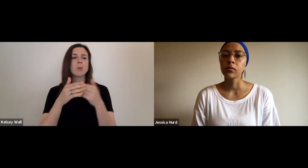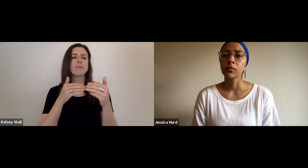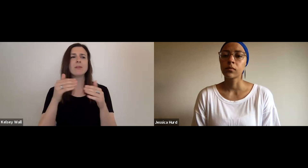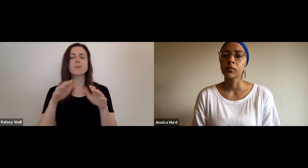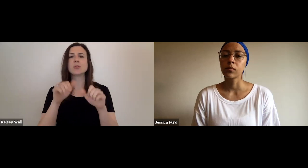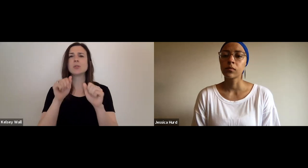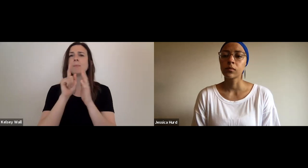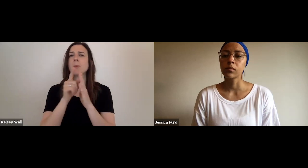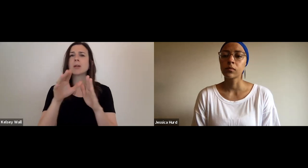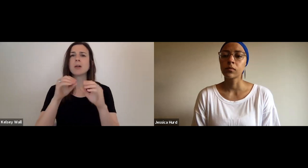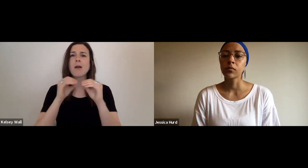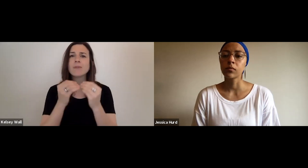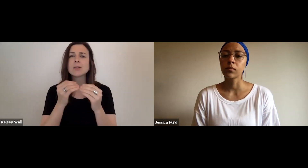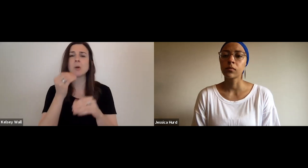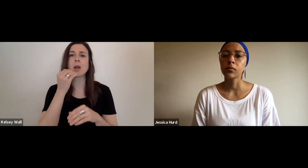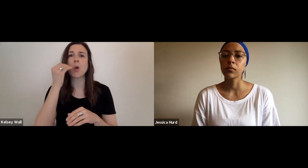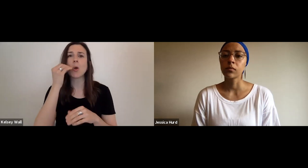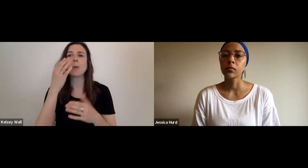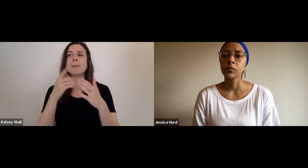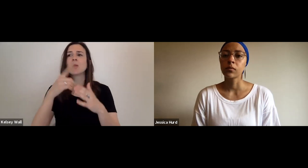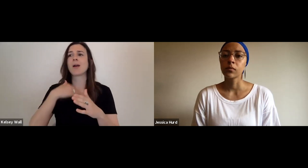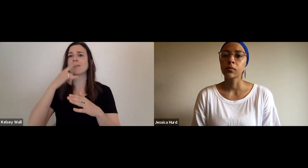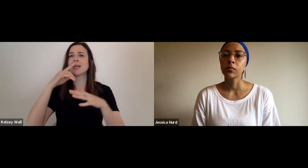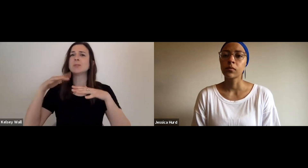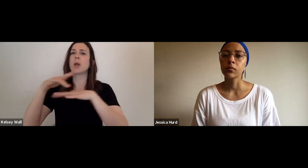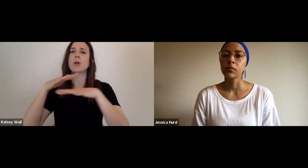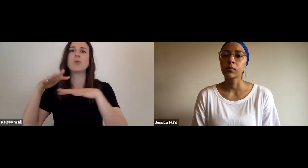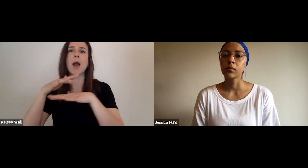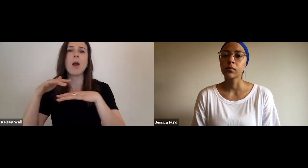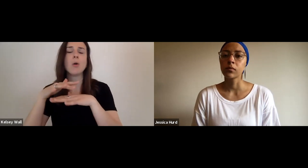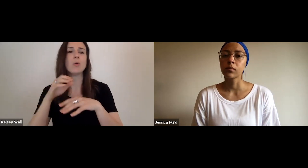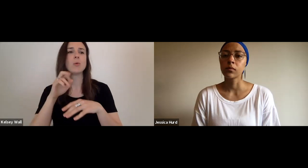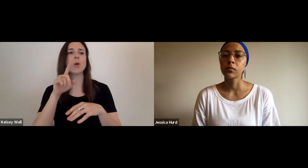Even YouTube has visualization practices and videos that you can use.